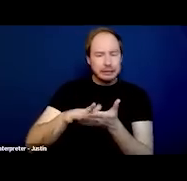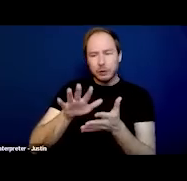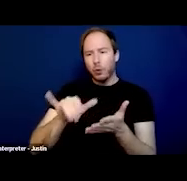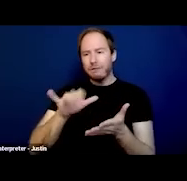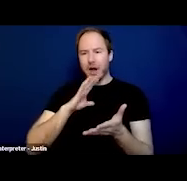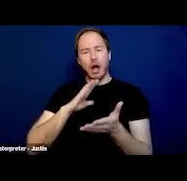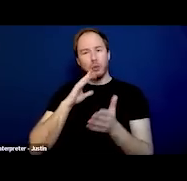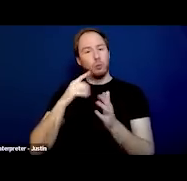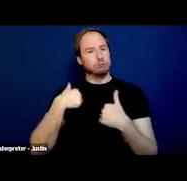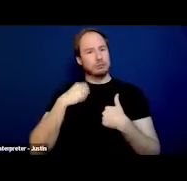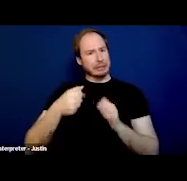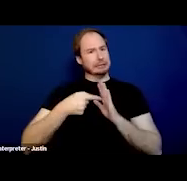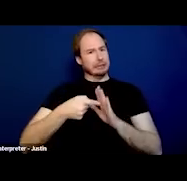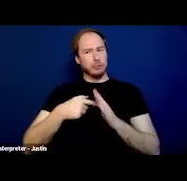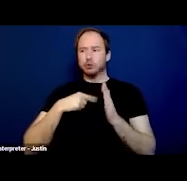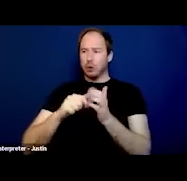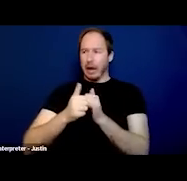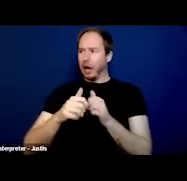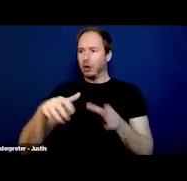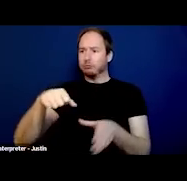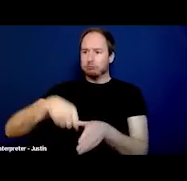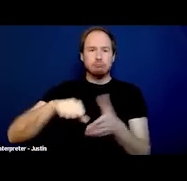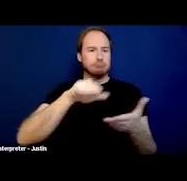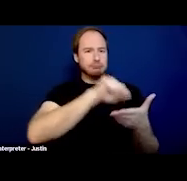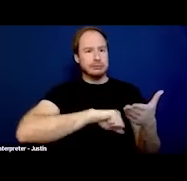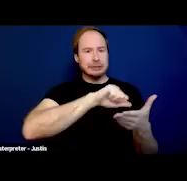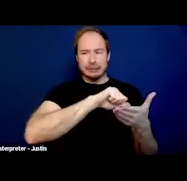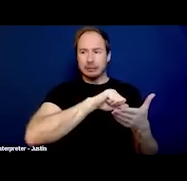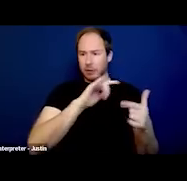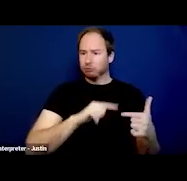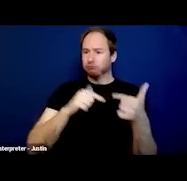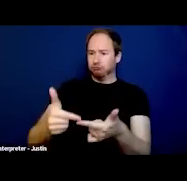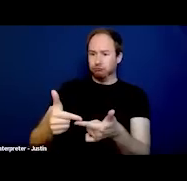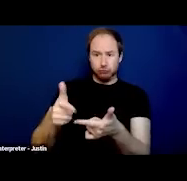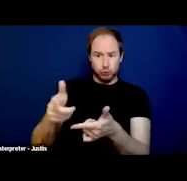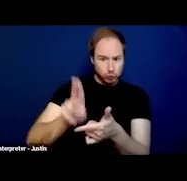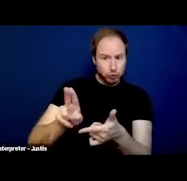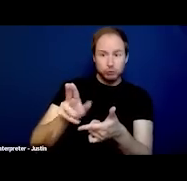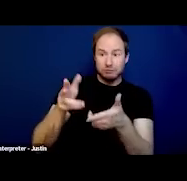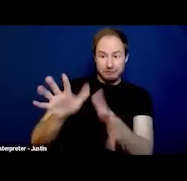demonstrate if necessary, and then lend them the buckets so then they can return it and then follow up to make sure that